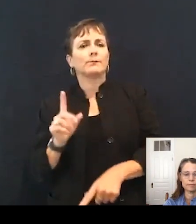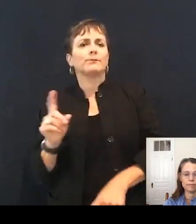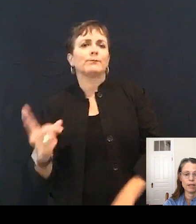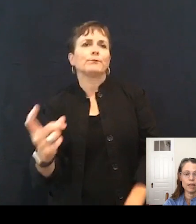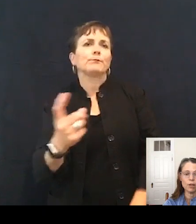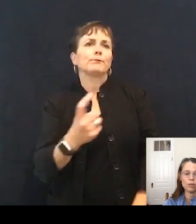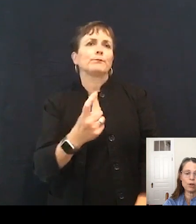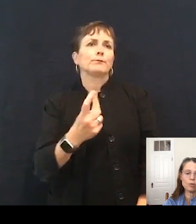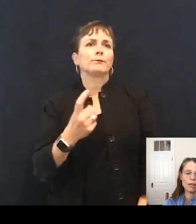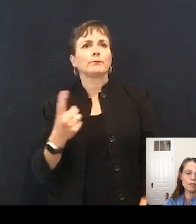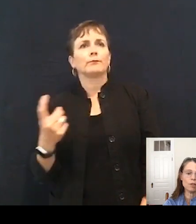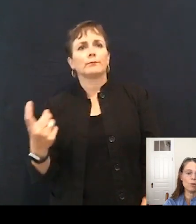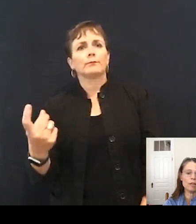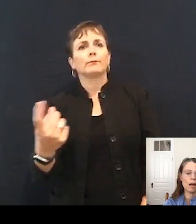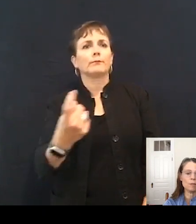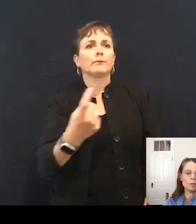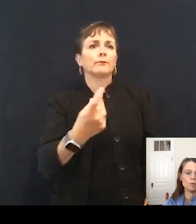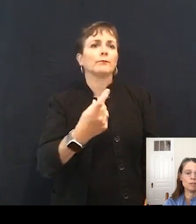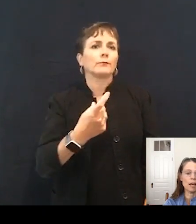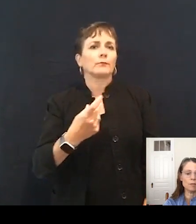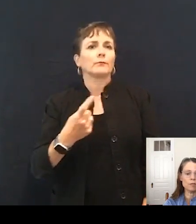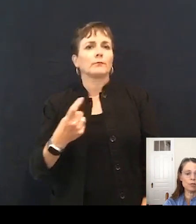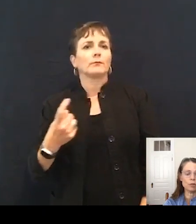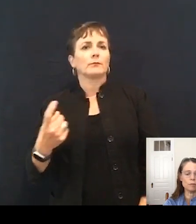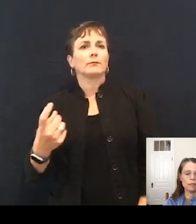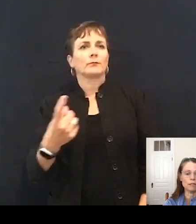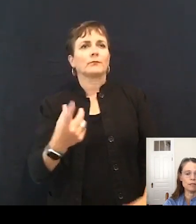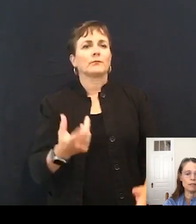We don't yet know the optimal time for treatment, and